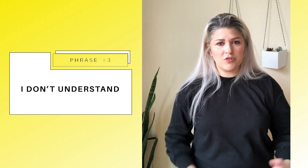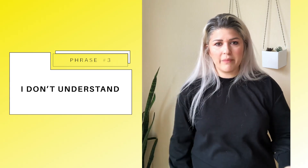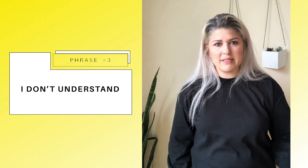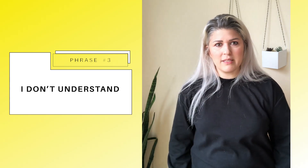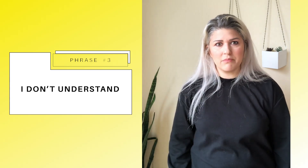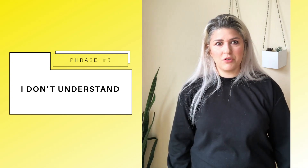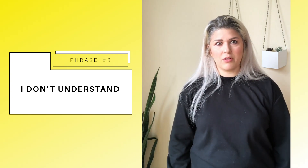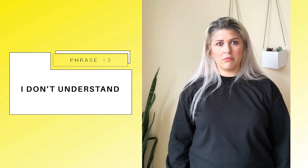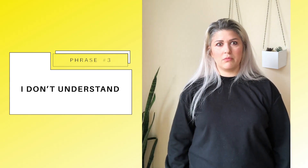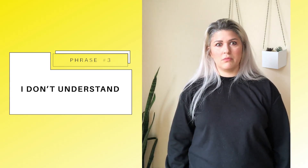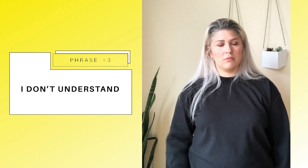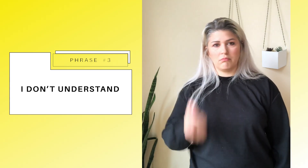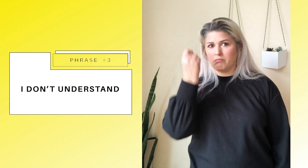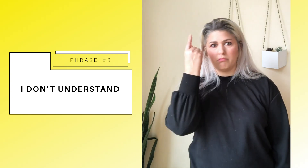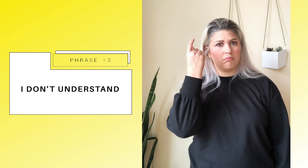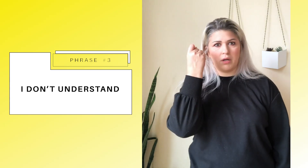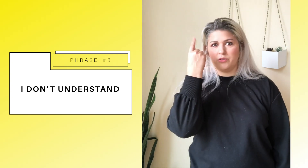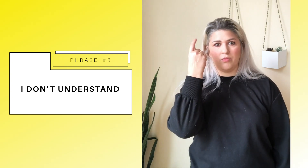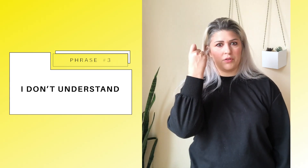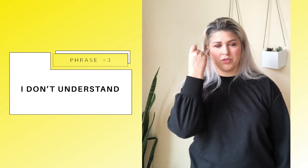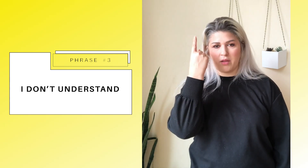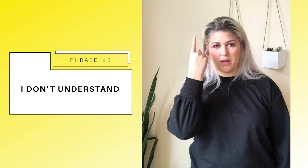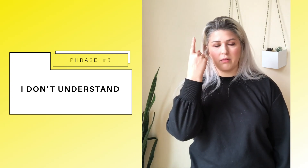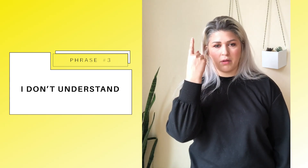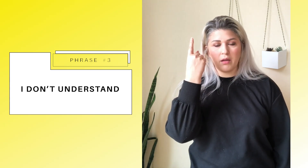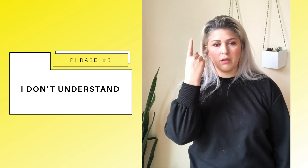So somebody signs up into you and you're like, I don't understand that. Okay.